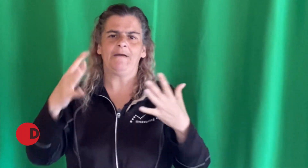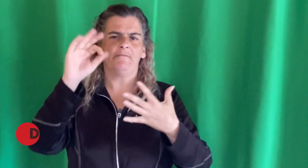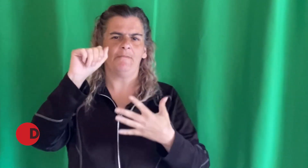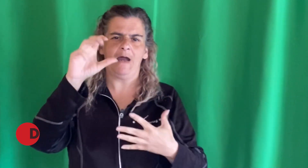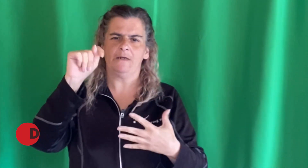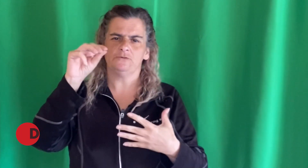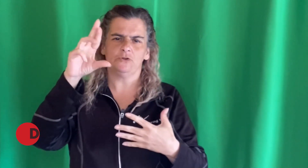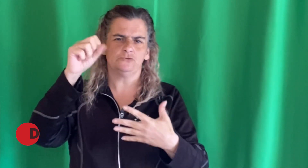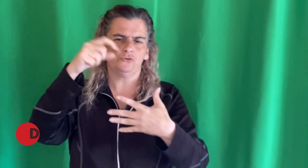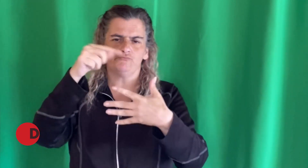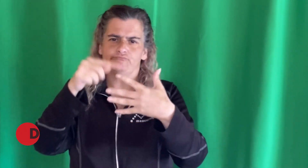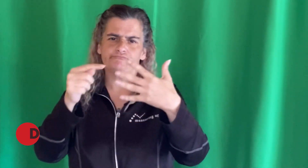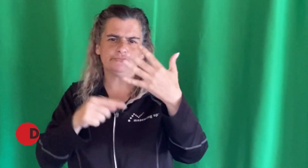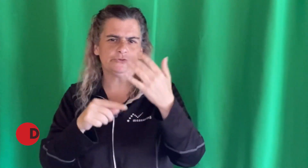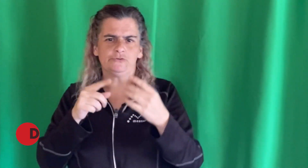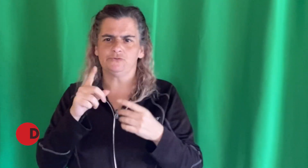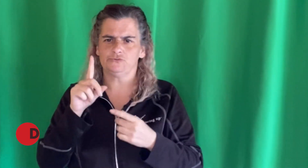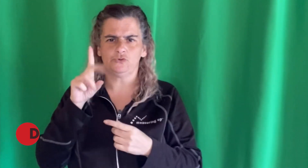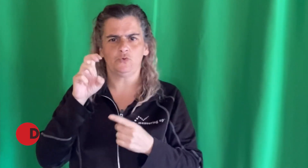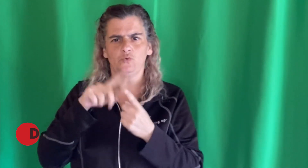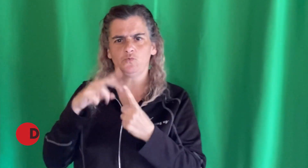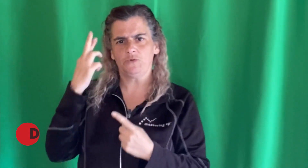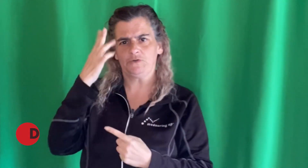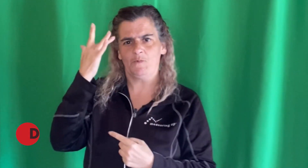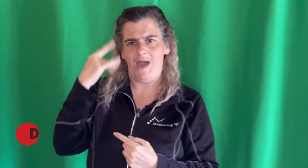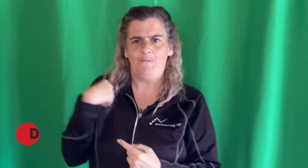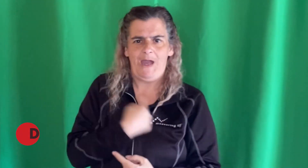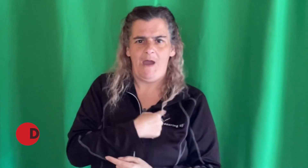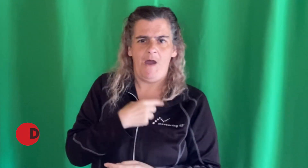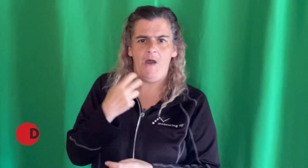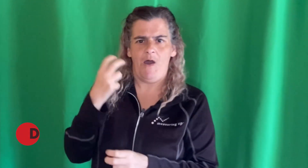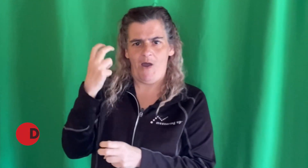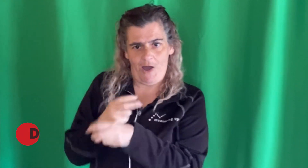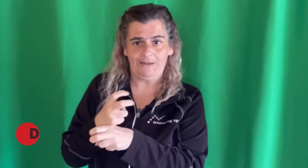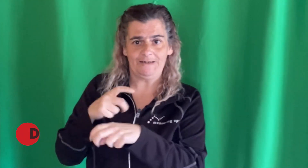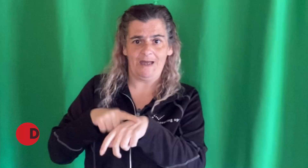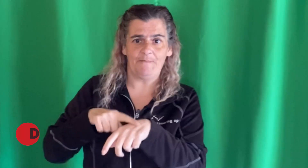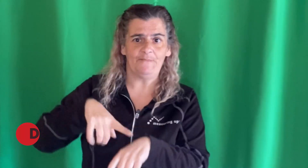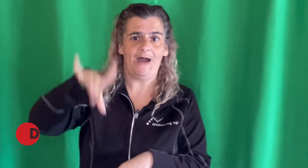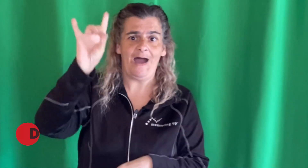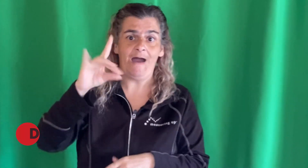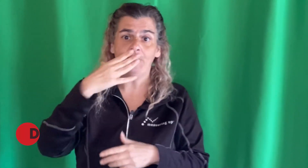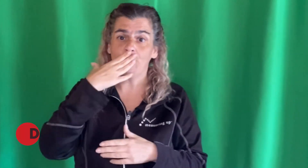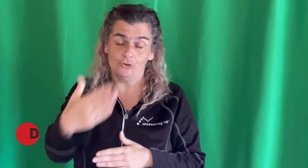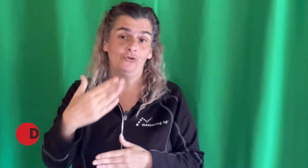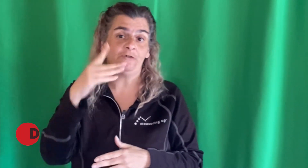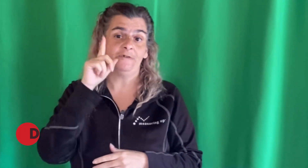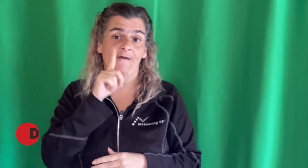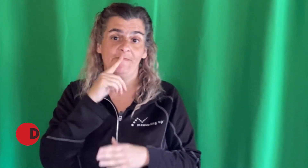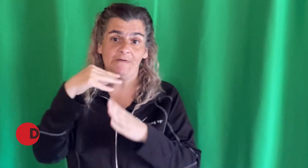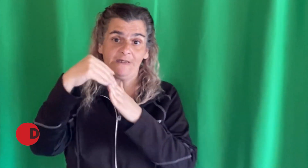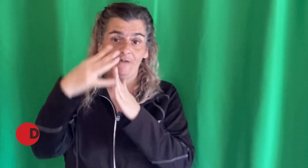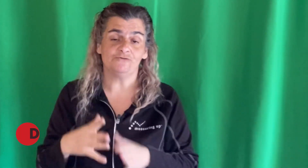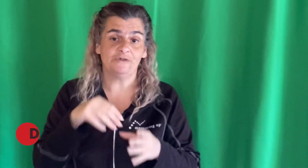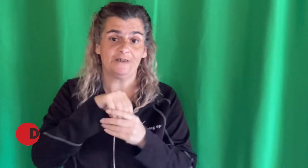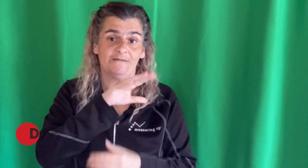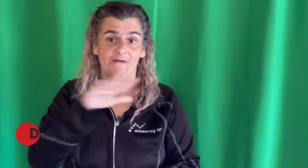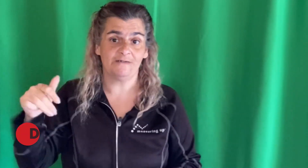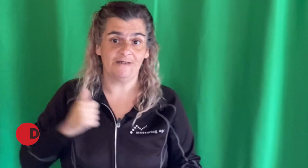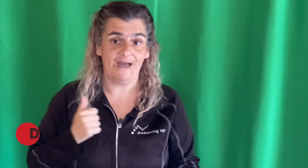involved which is why we are having a hard time finding good Deaf leaders across Canada.